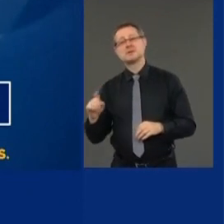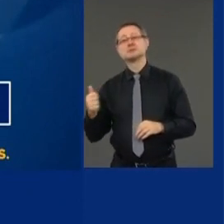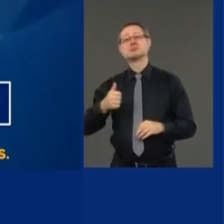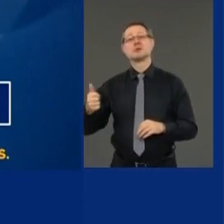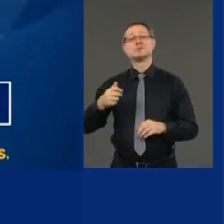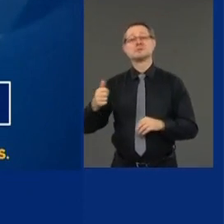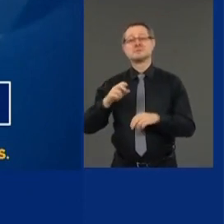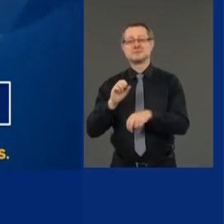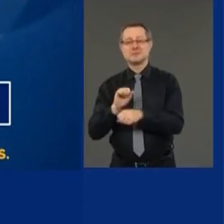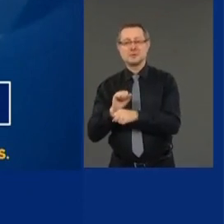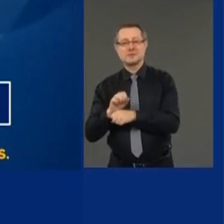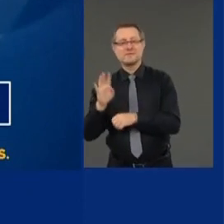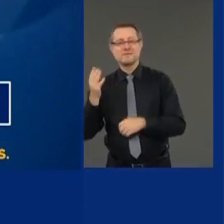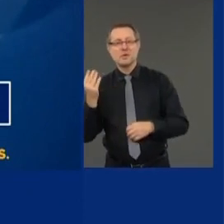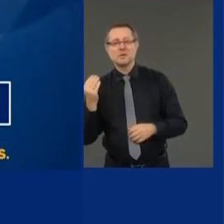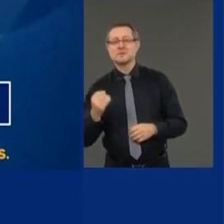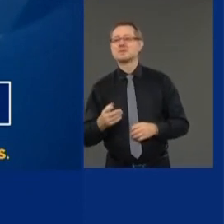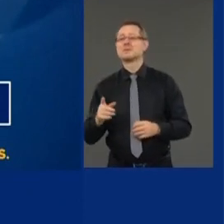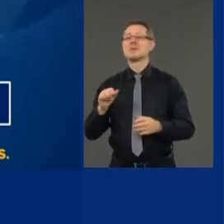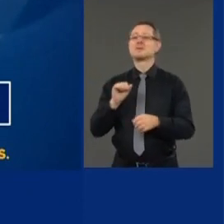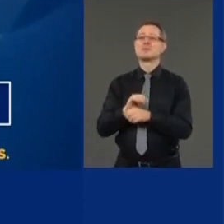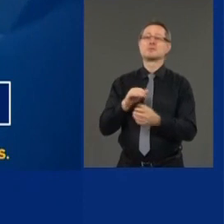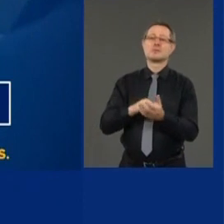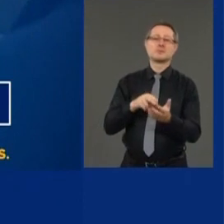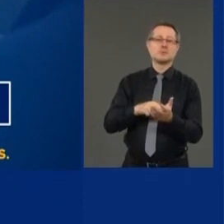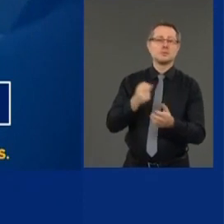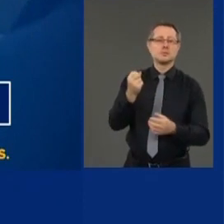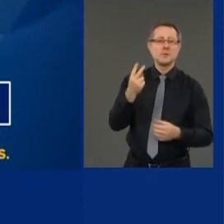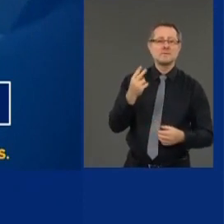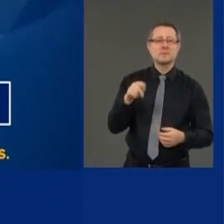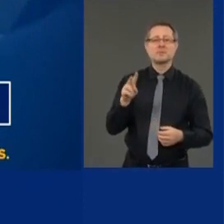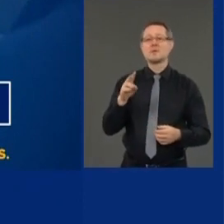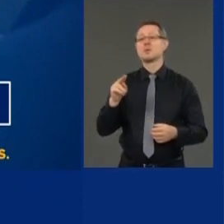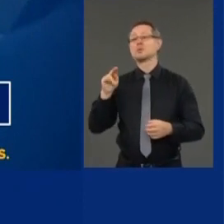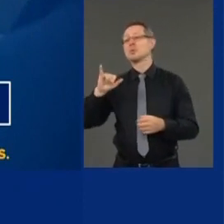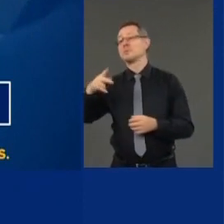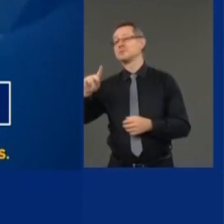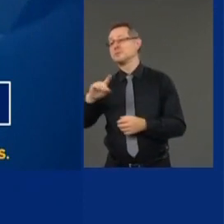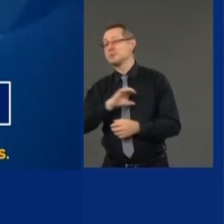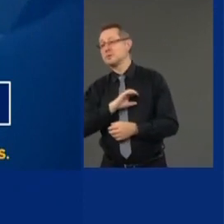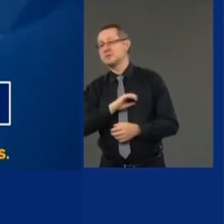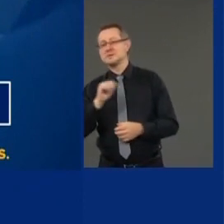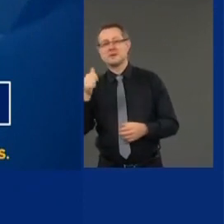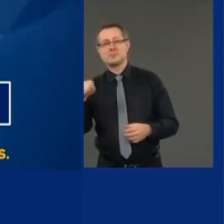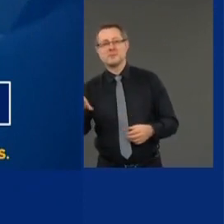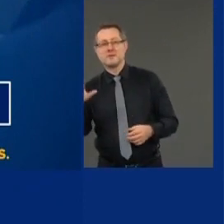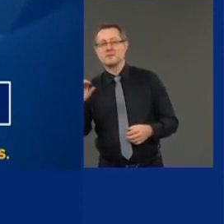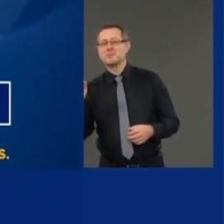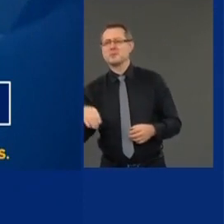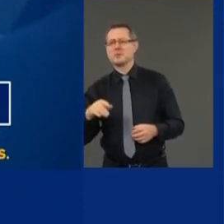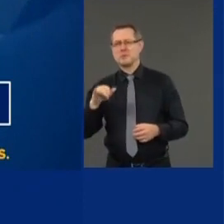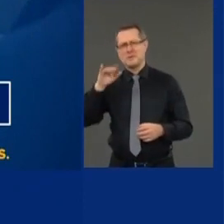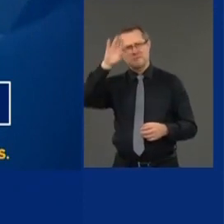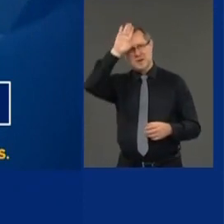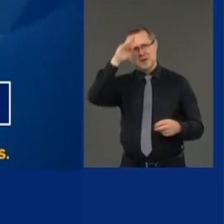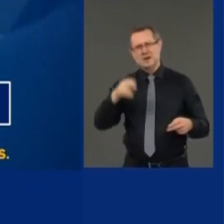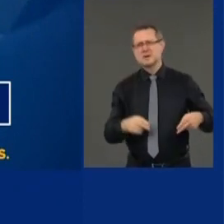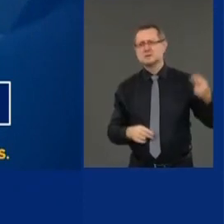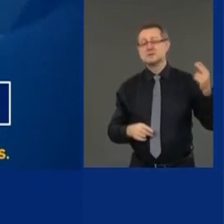OVERALL COMMUNITY IS 19.9.